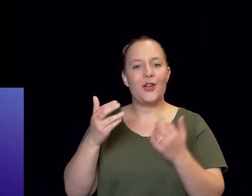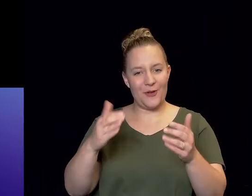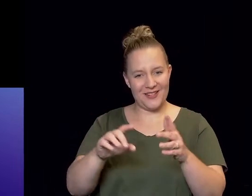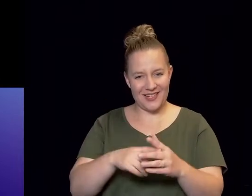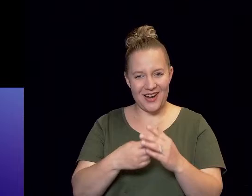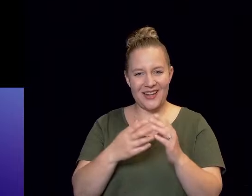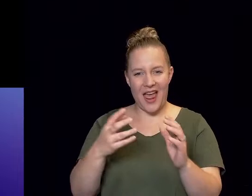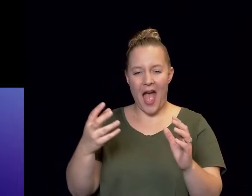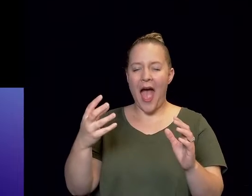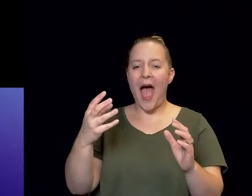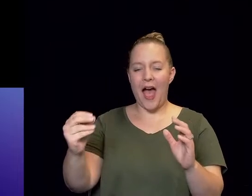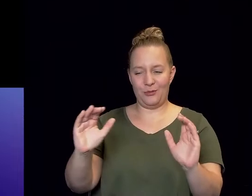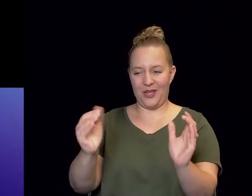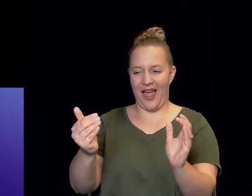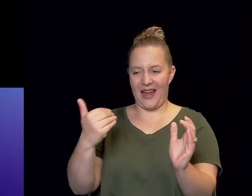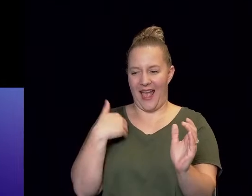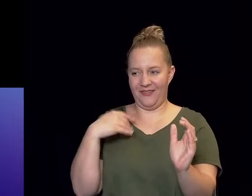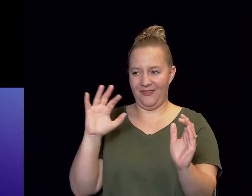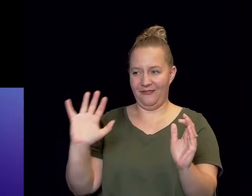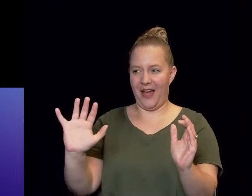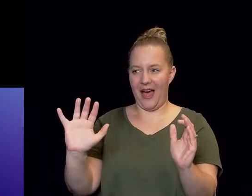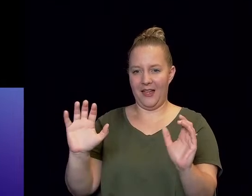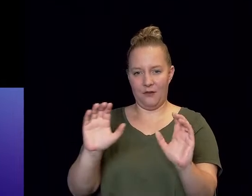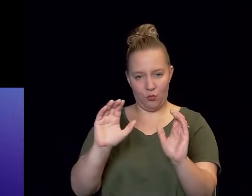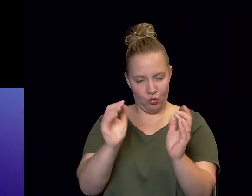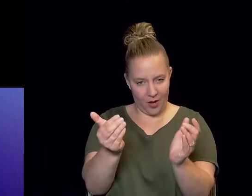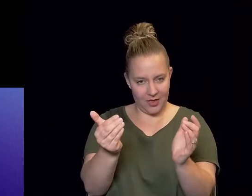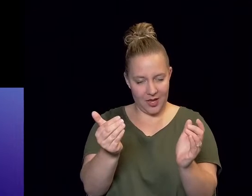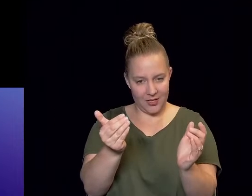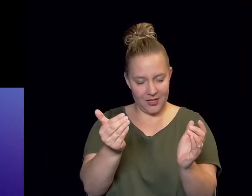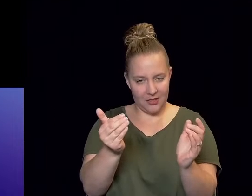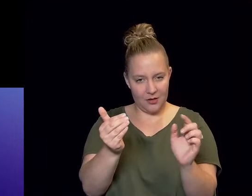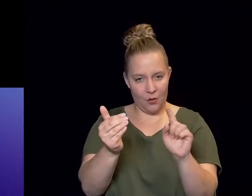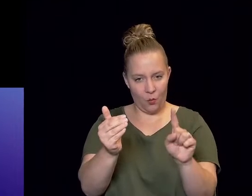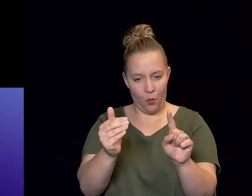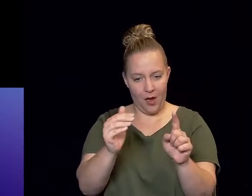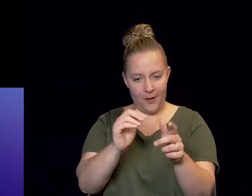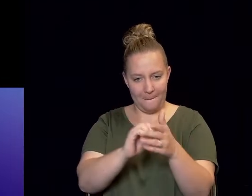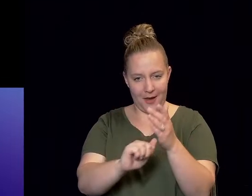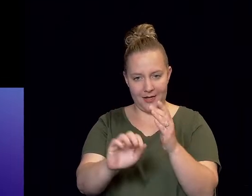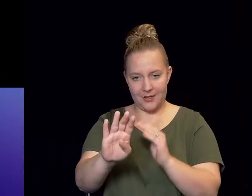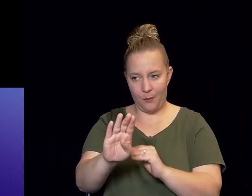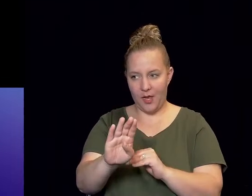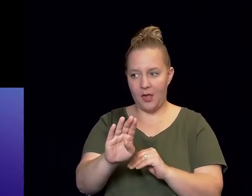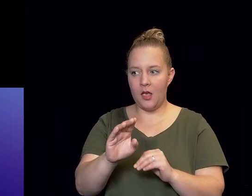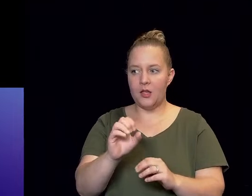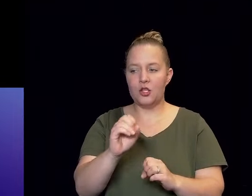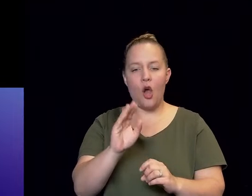here we have a 5 and then parentheses we have 1 - b. So, I'm going to take the 5 and